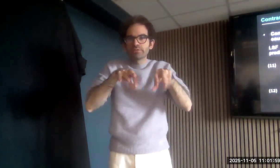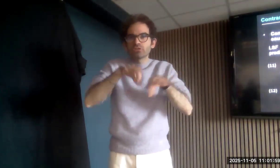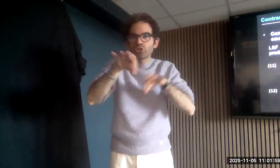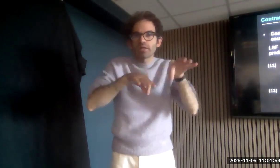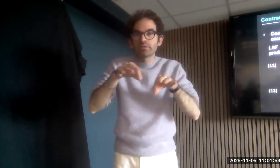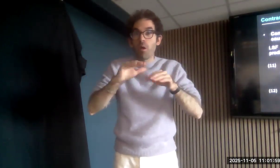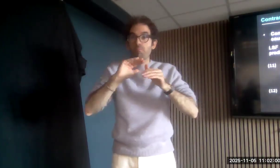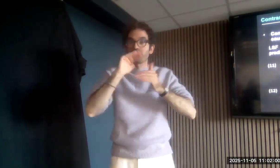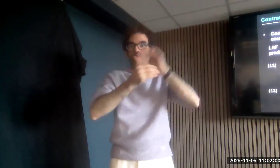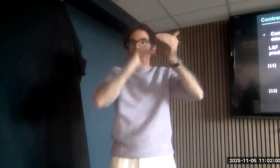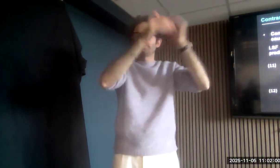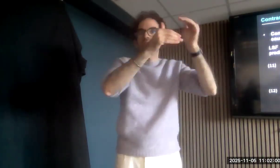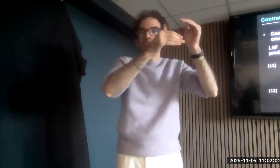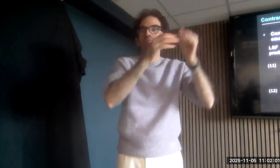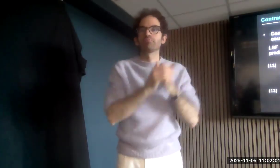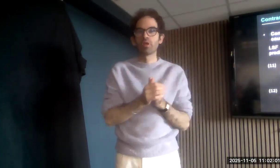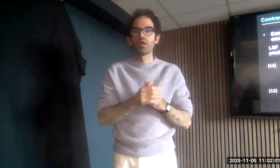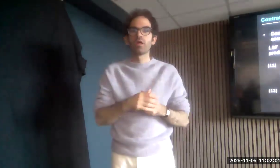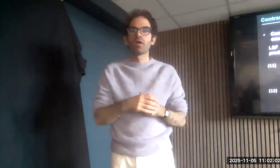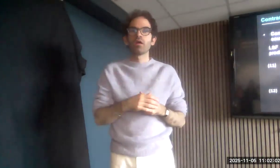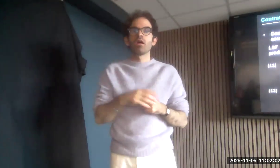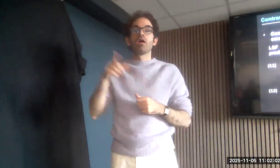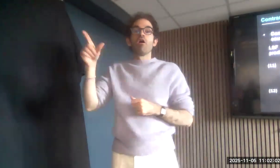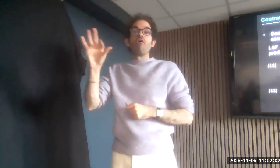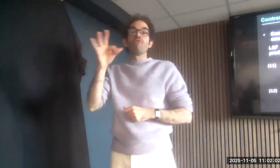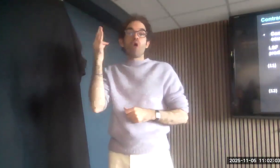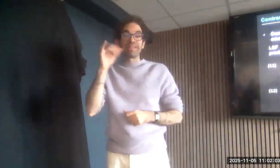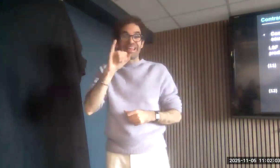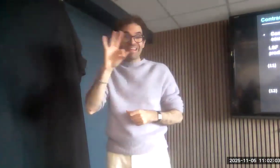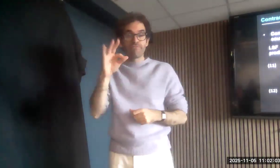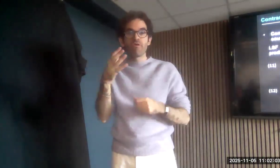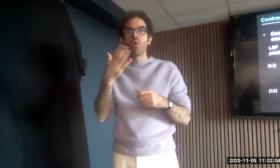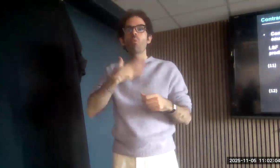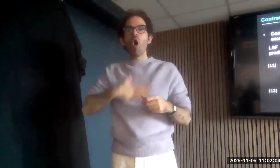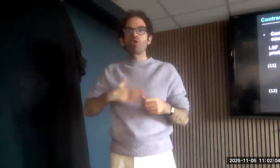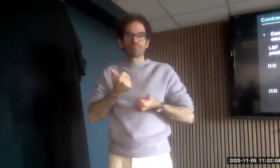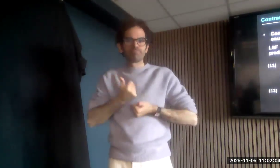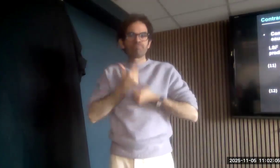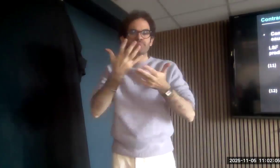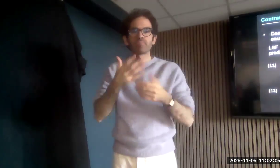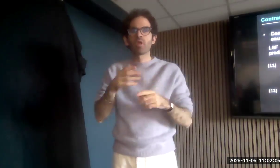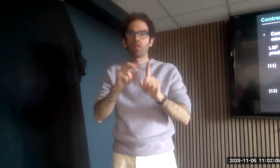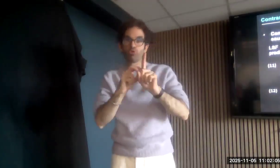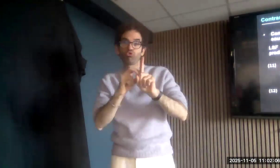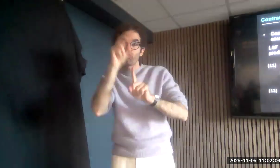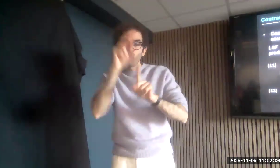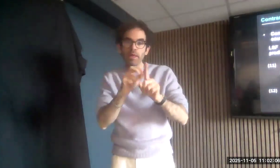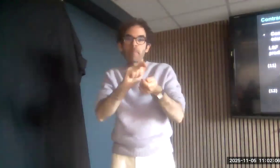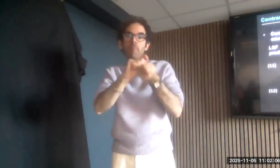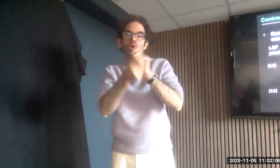So the degree of health has improved. Training - give - chess - progress. So, again, the degree of skill in chess…